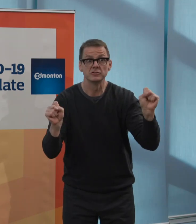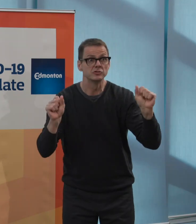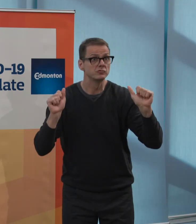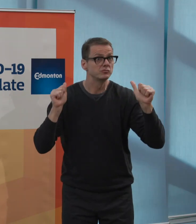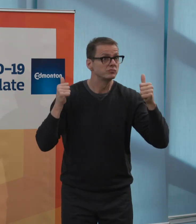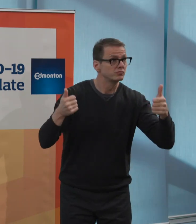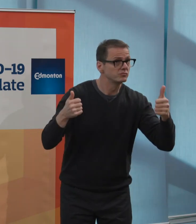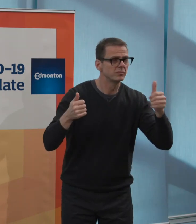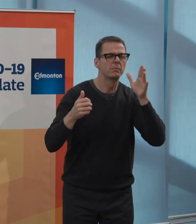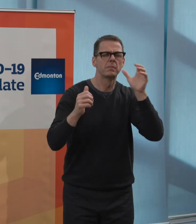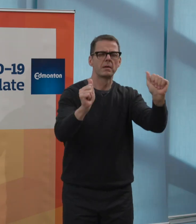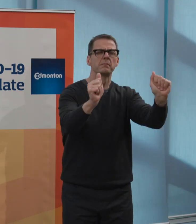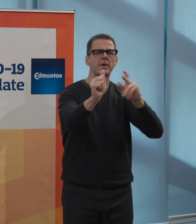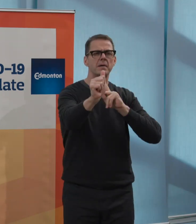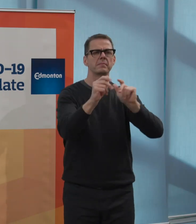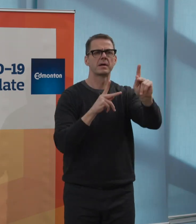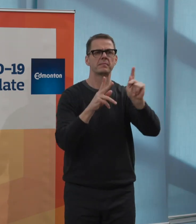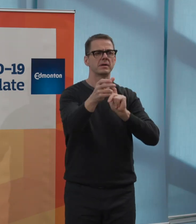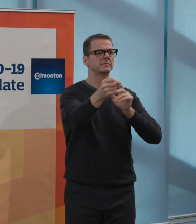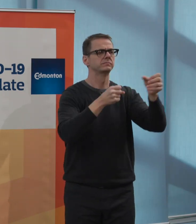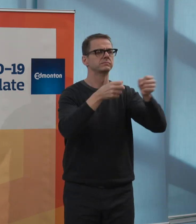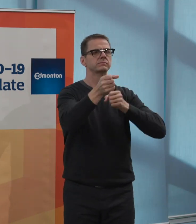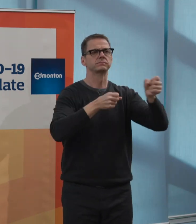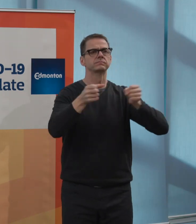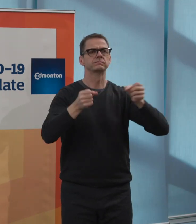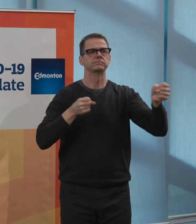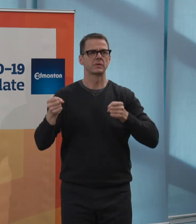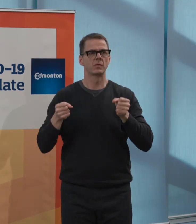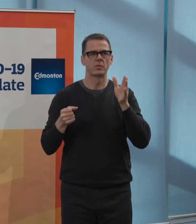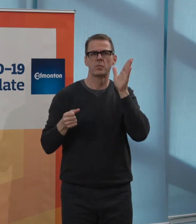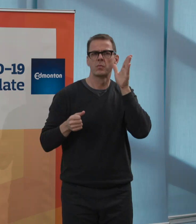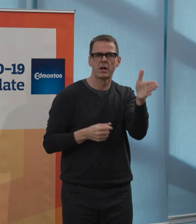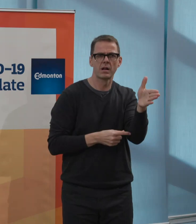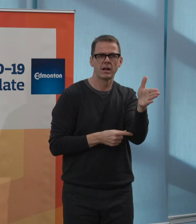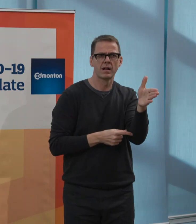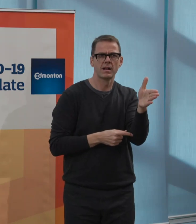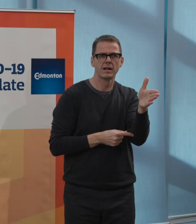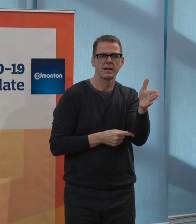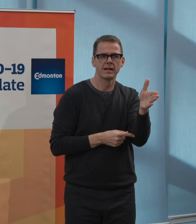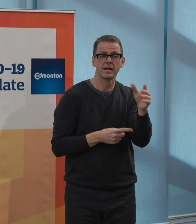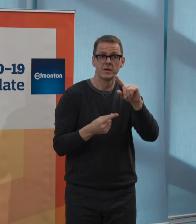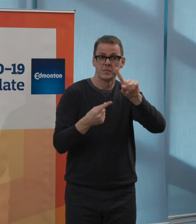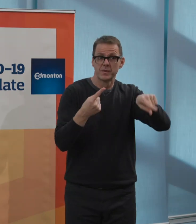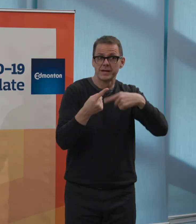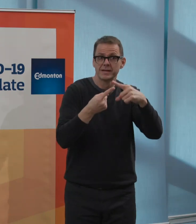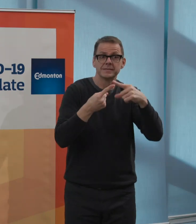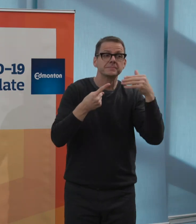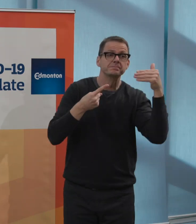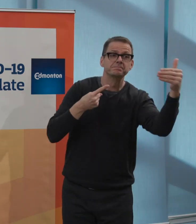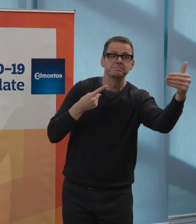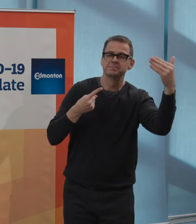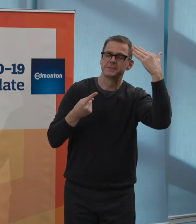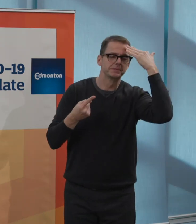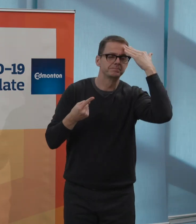we do not know when that will be this has been a difficult decision I